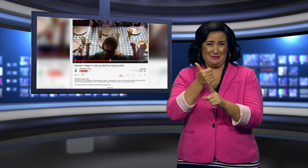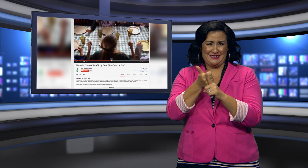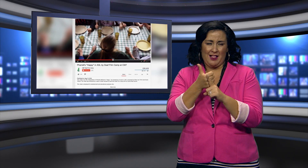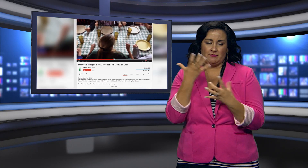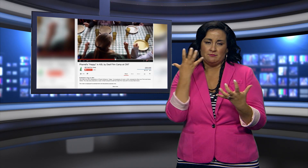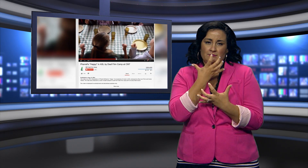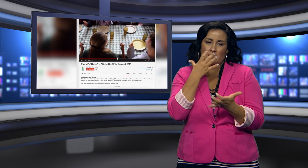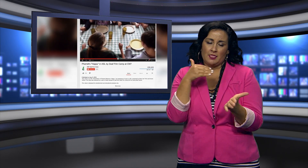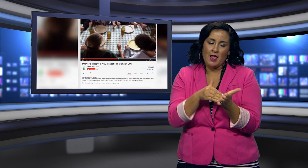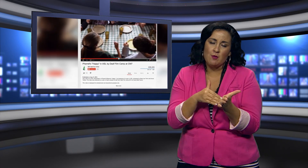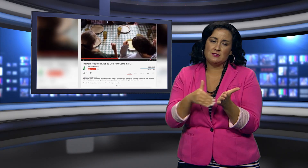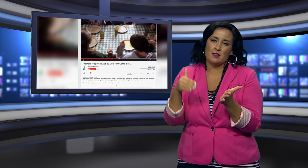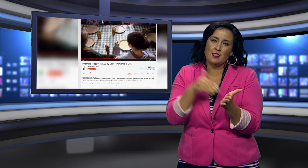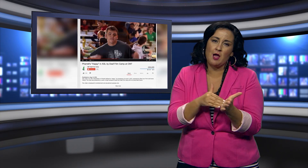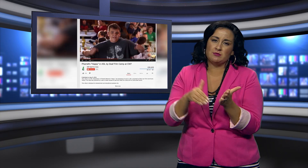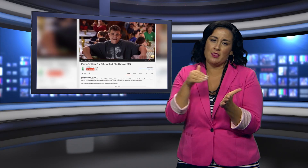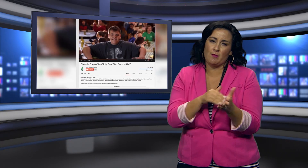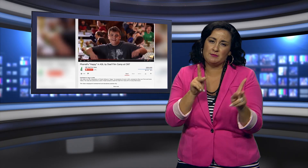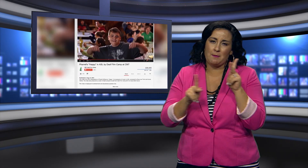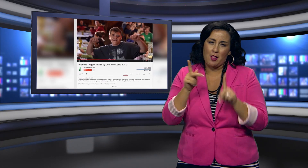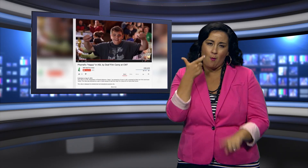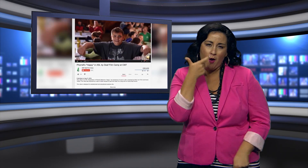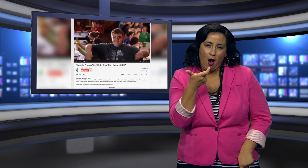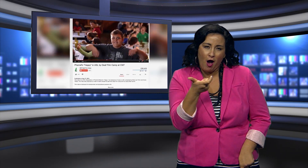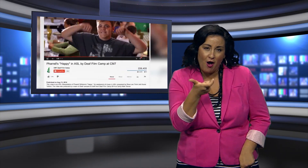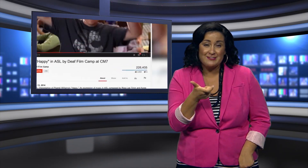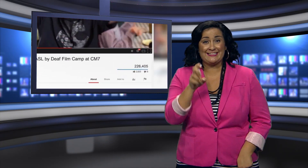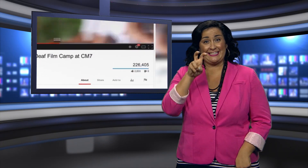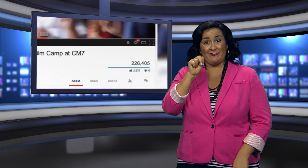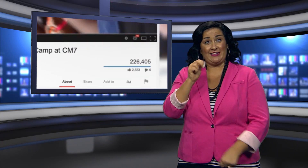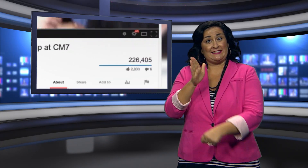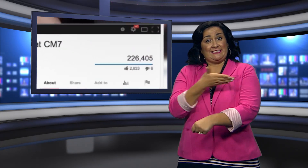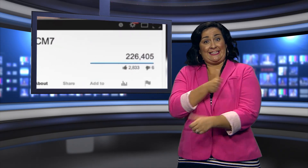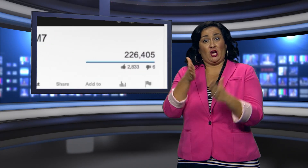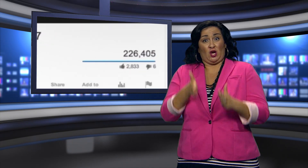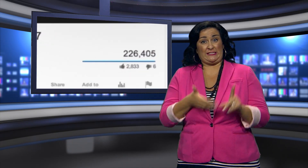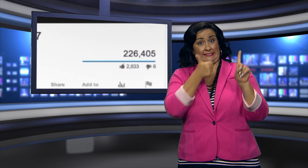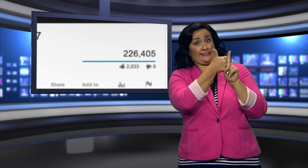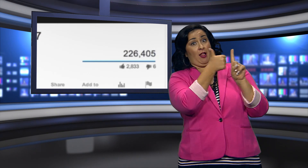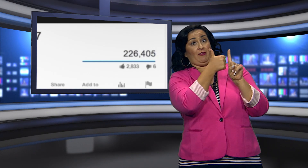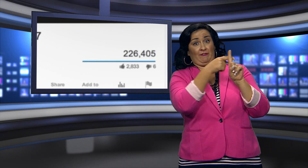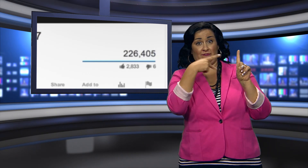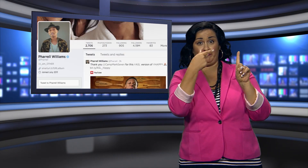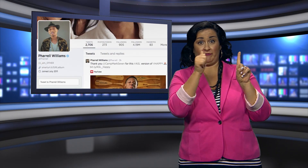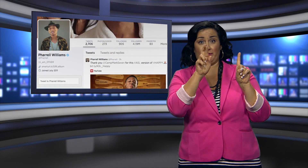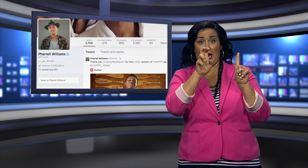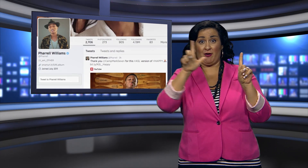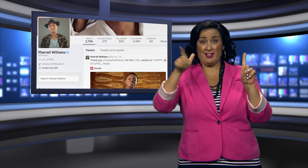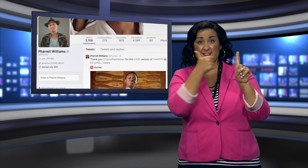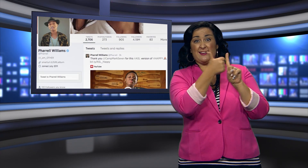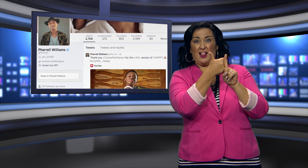The video has been watched by many thousands of viewers and Pharrell Williams shared